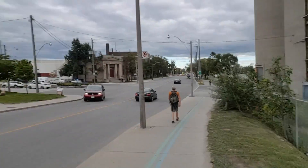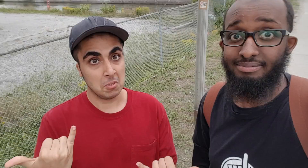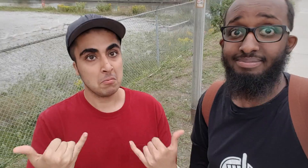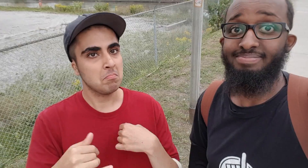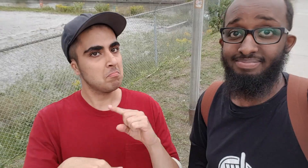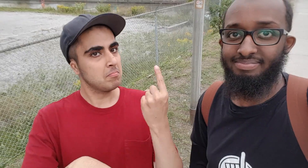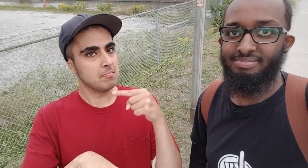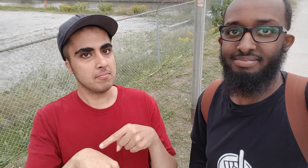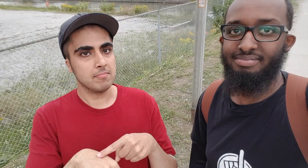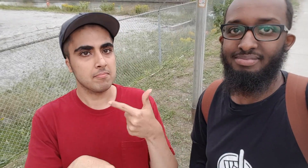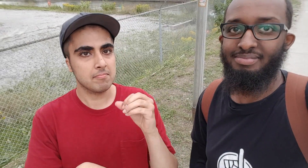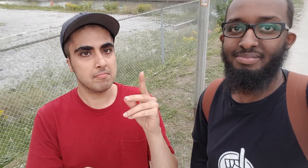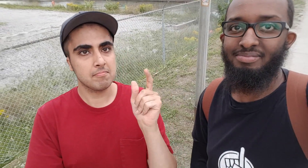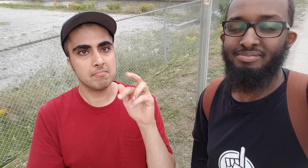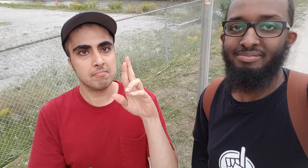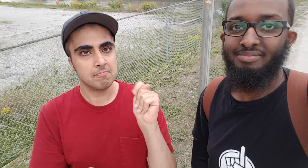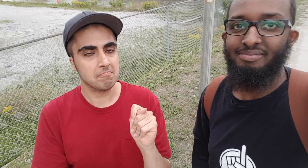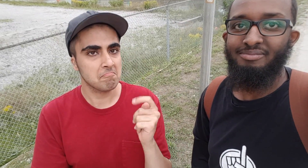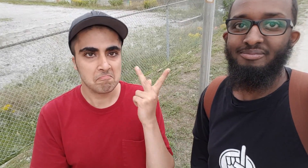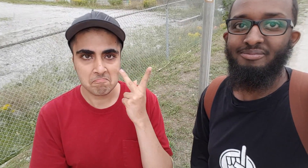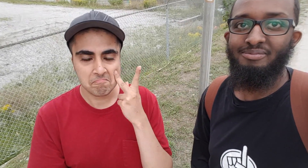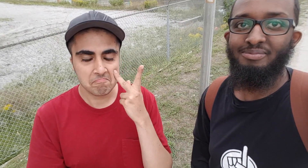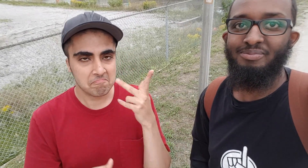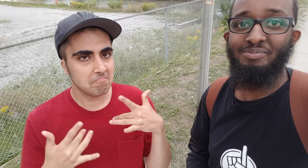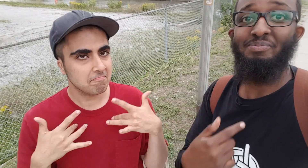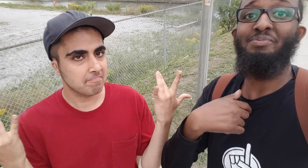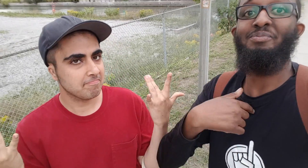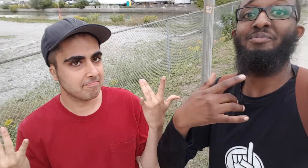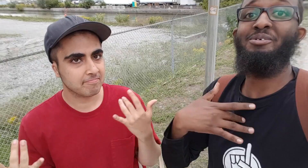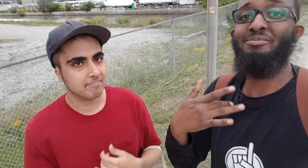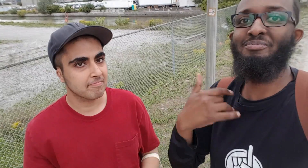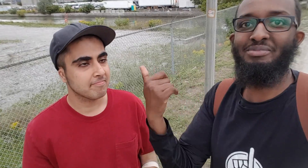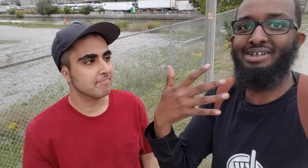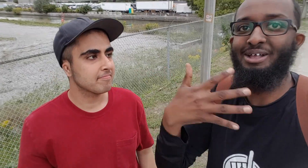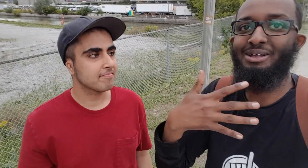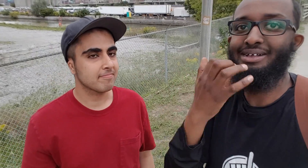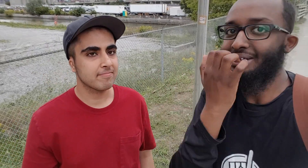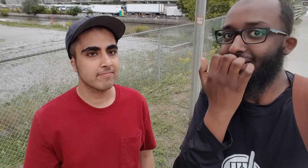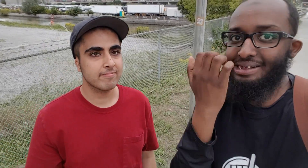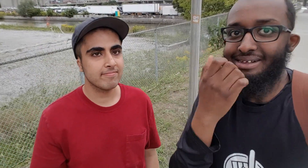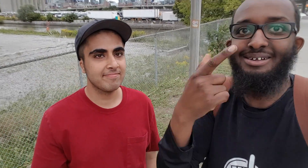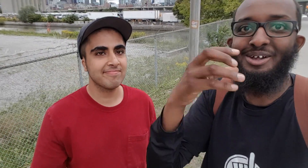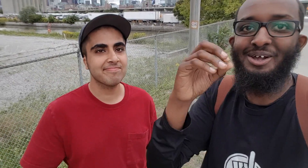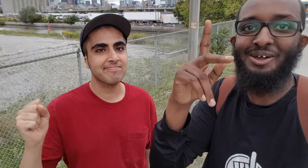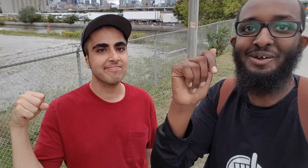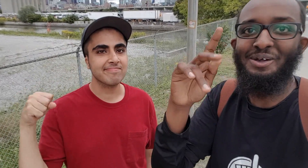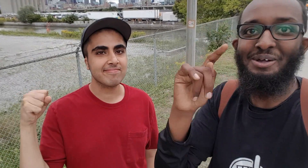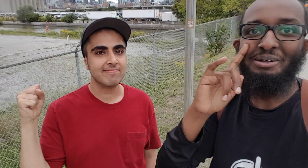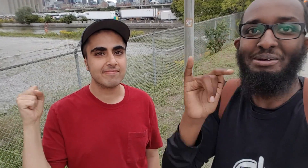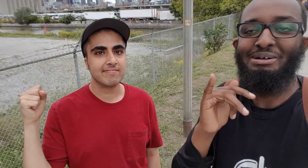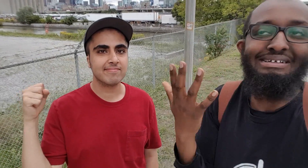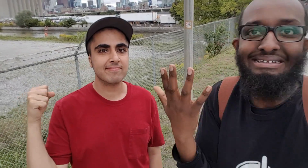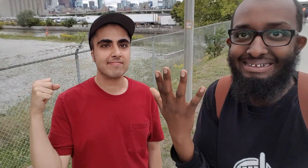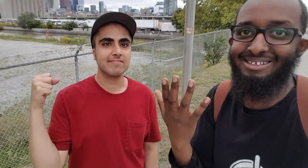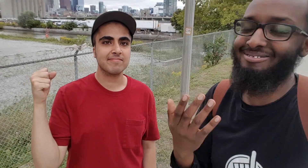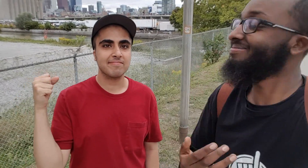It's my first time going go-karting Let's see what it looks like. I'm sure he is afraid right now.